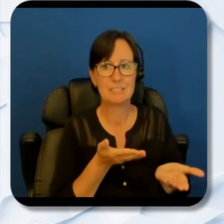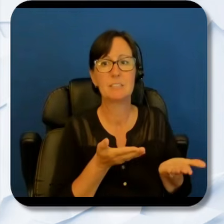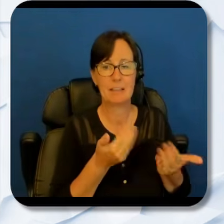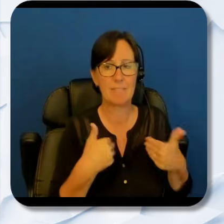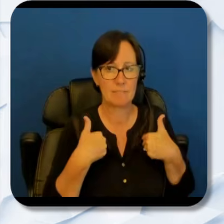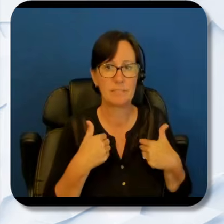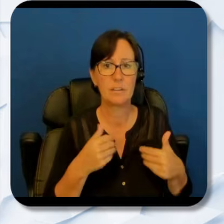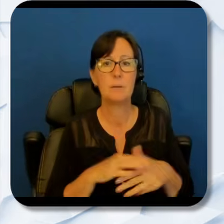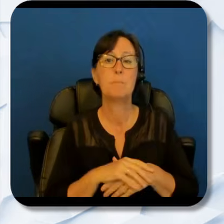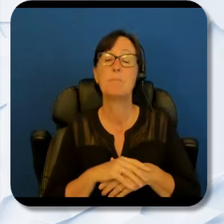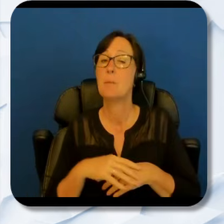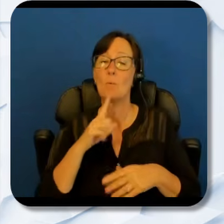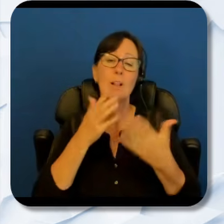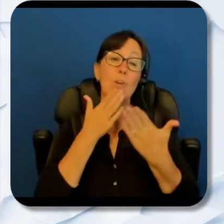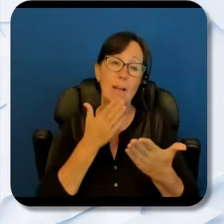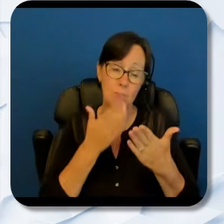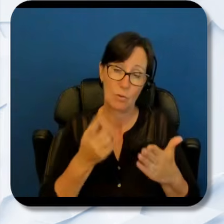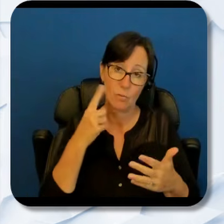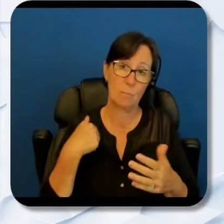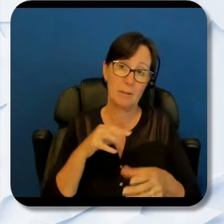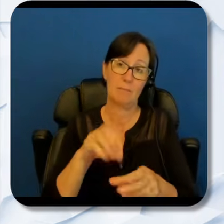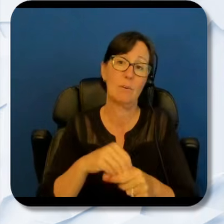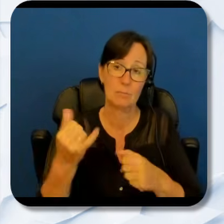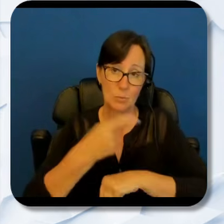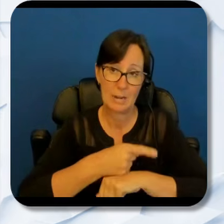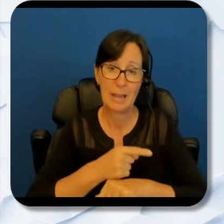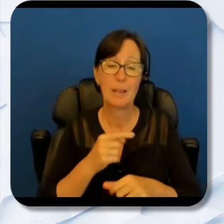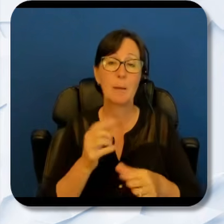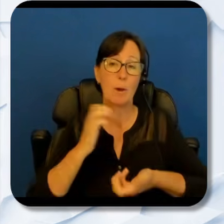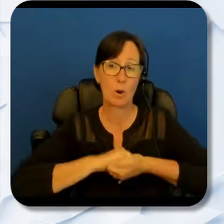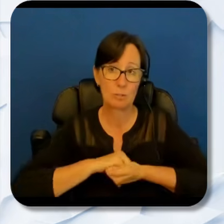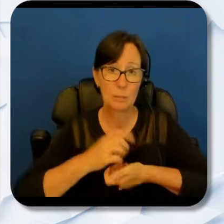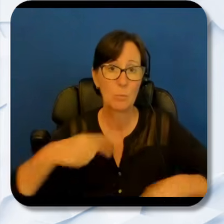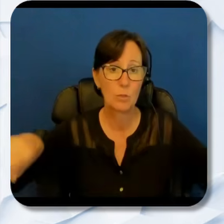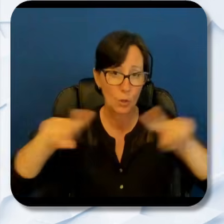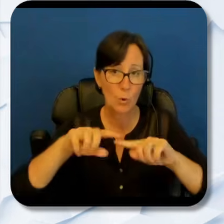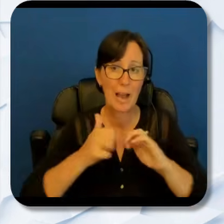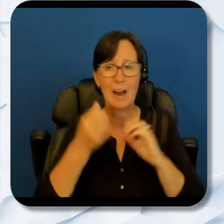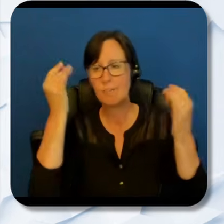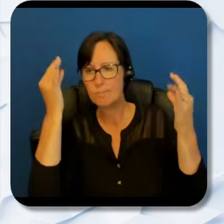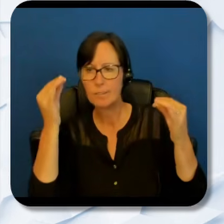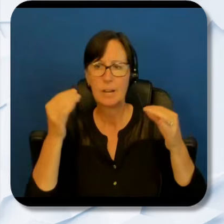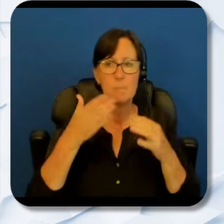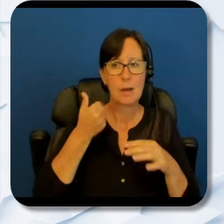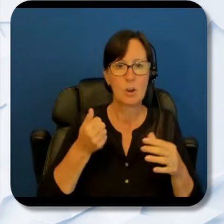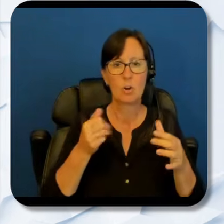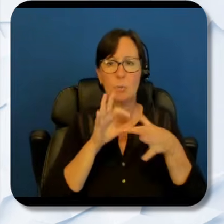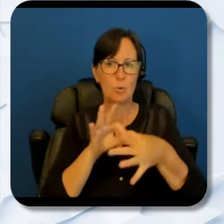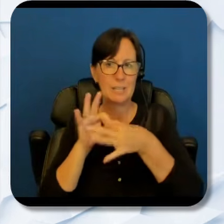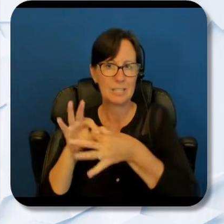But really grateful, again, to be here today in partnership with all of you, and how we can think about, you know, better bridging and collaborating across systems from